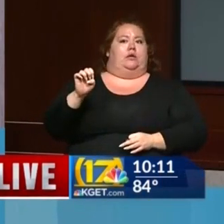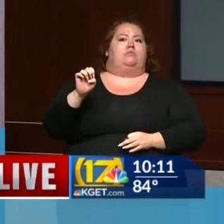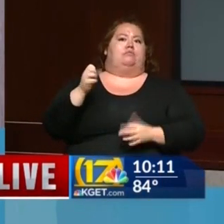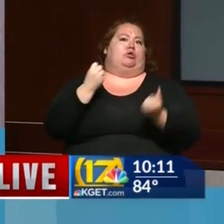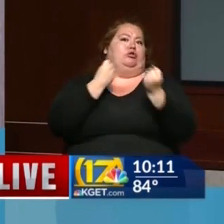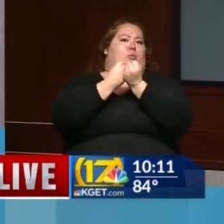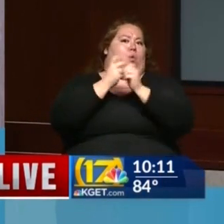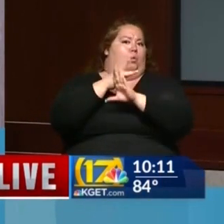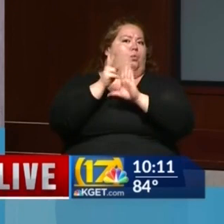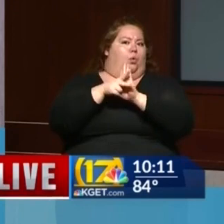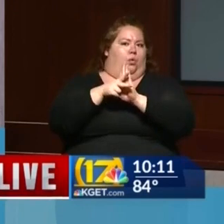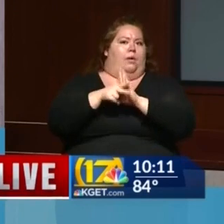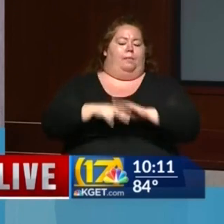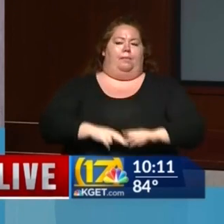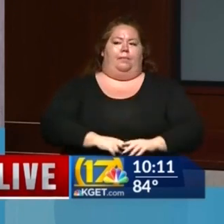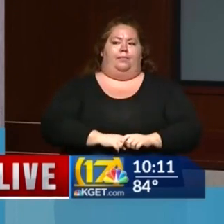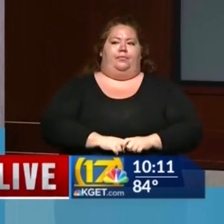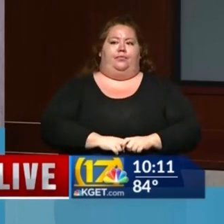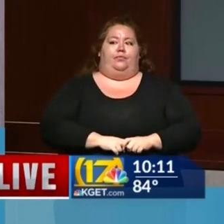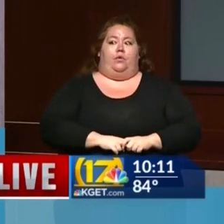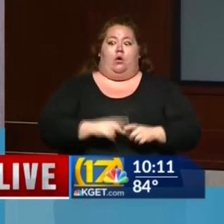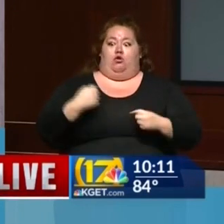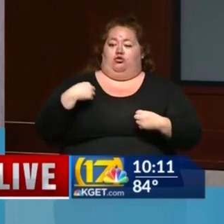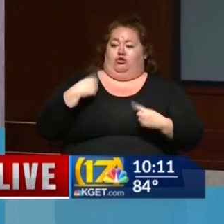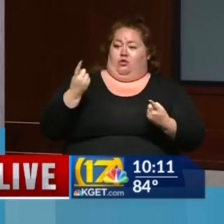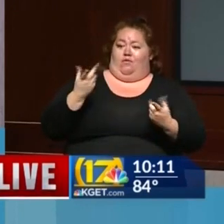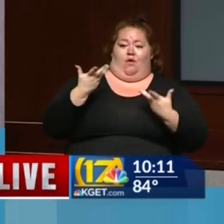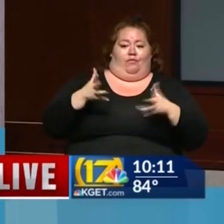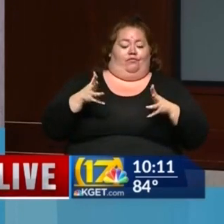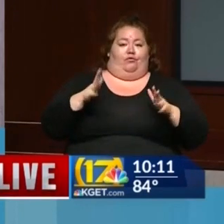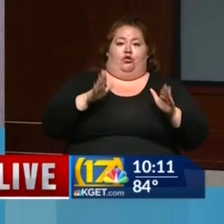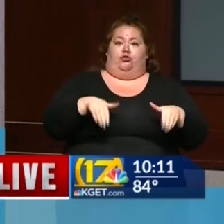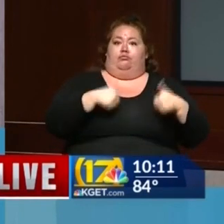LOCAL SMALL BUSINESSES UNDER THE CURRAN RECOVER PPE SUPPORT PROGRAM.